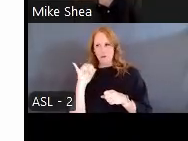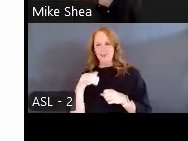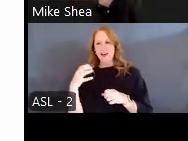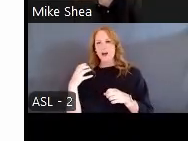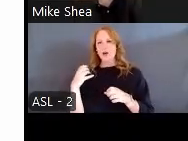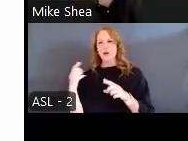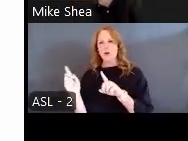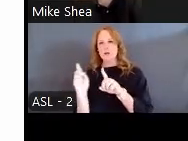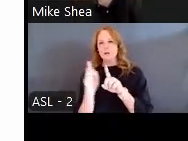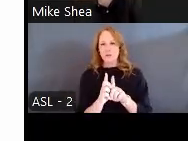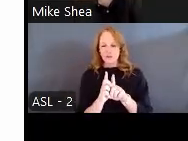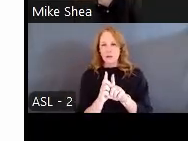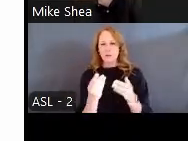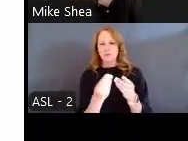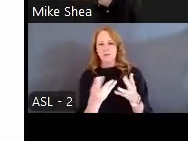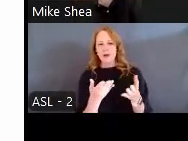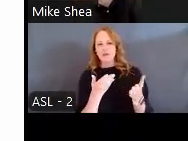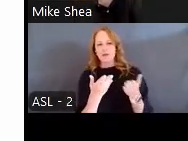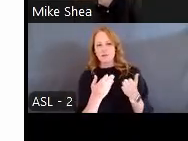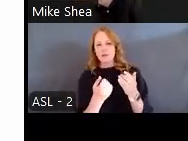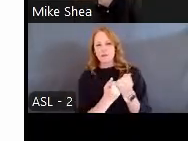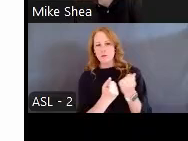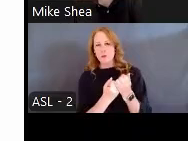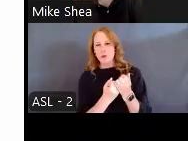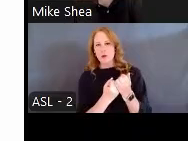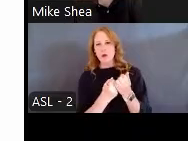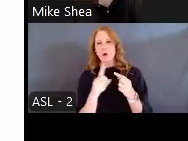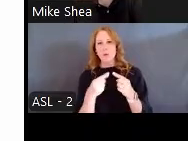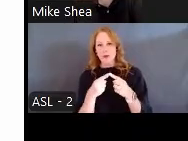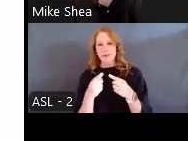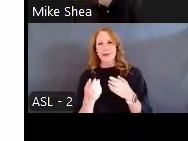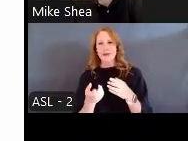provide services and support to that individual as they onboard and then as needed according to